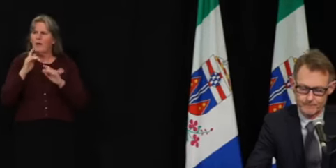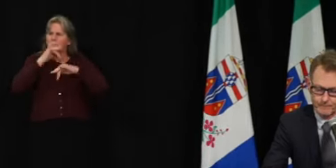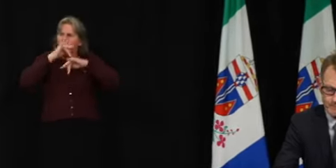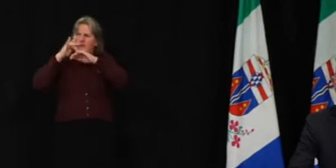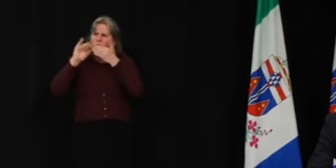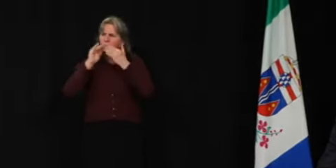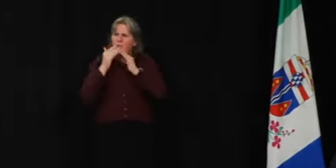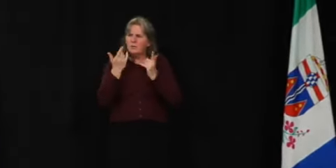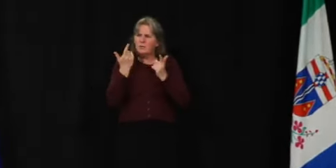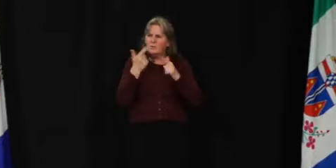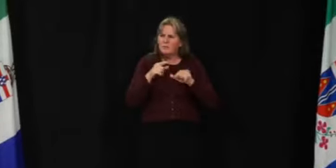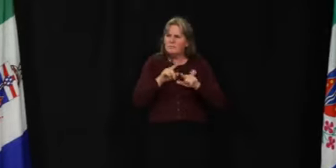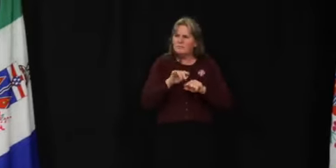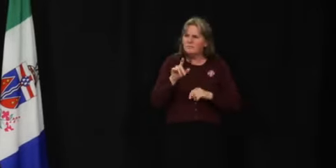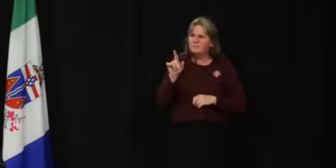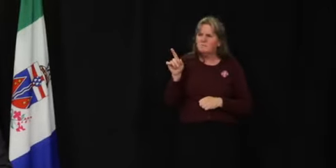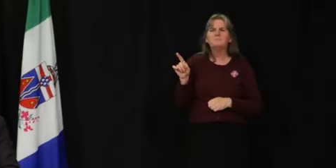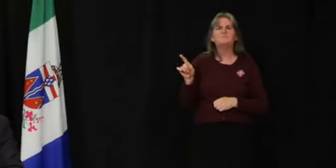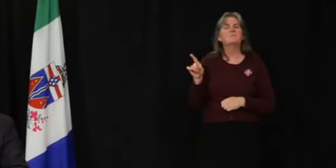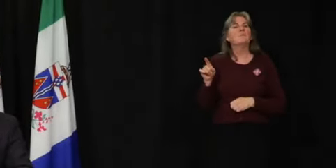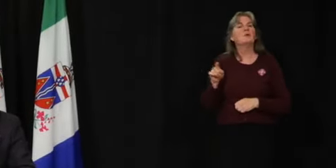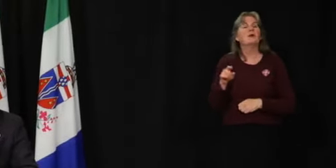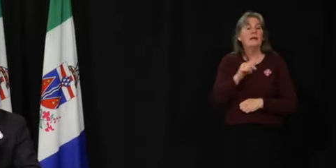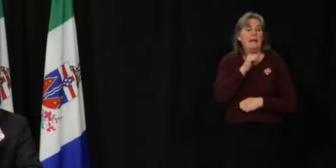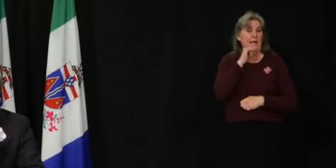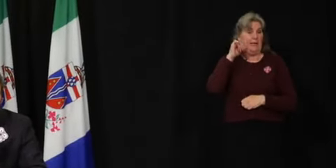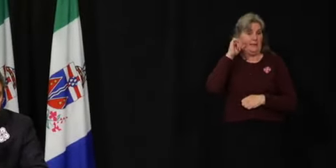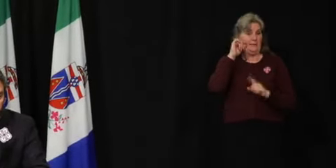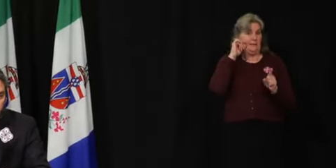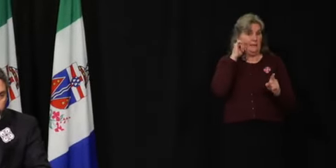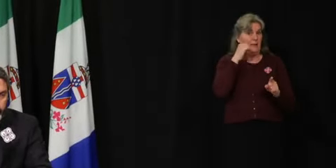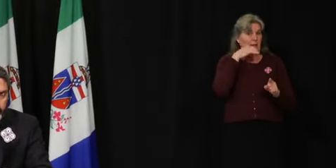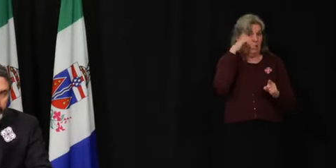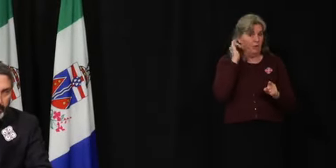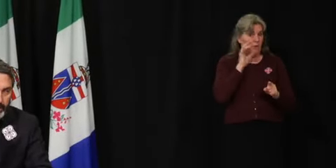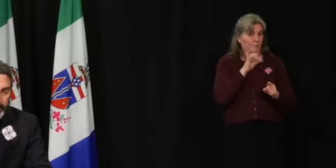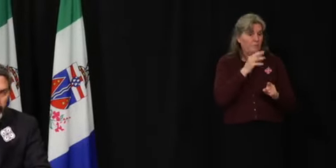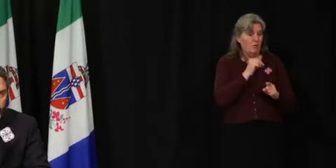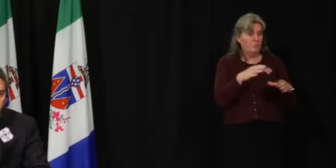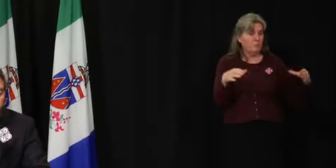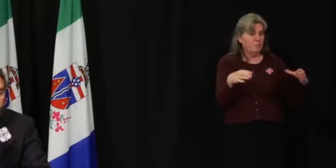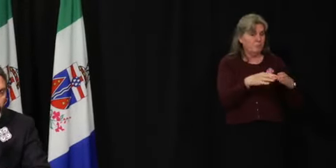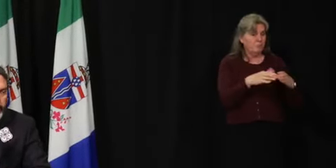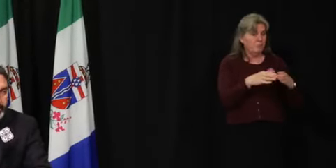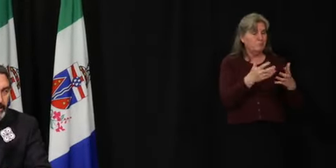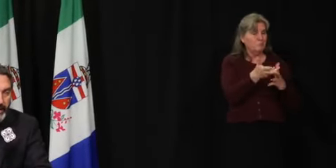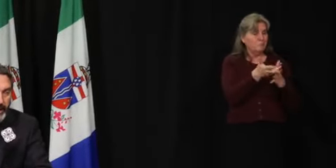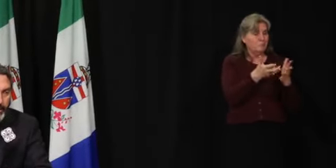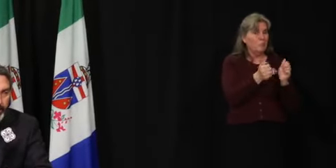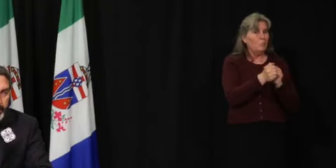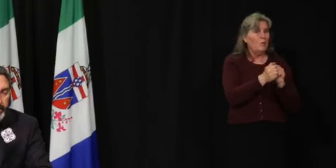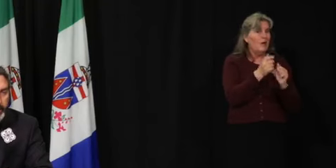monitor and to detect those changes and evaluate those risks. Any significant changes in these